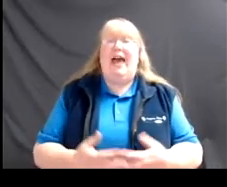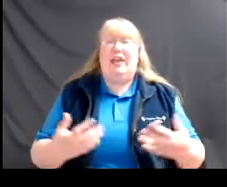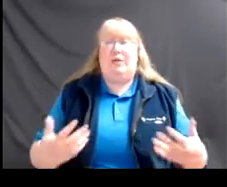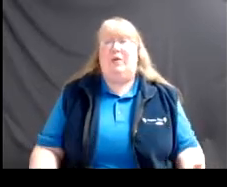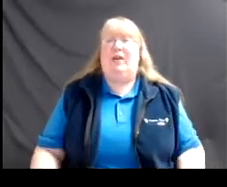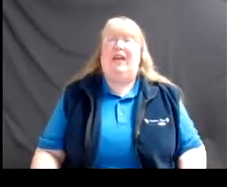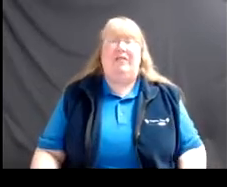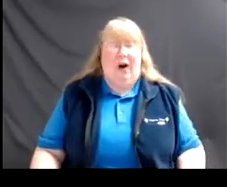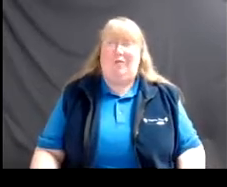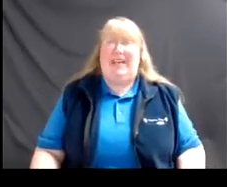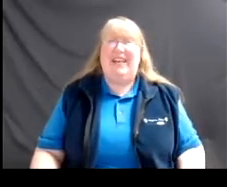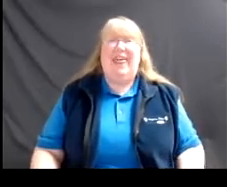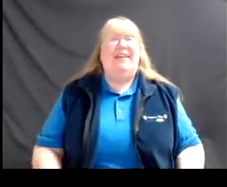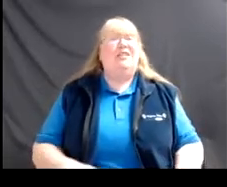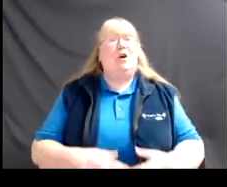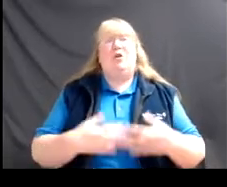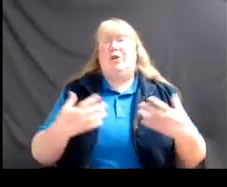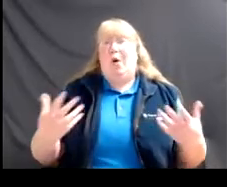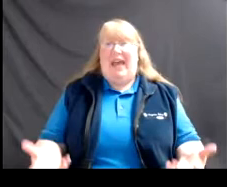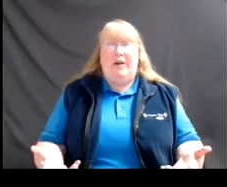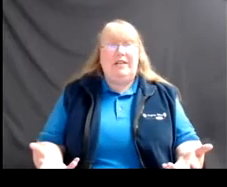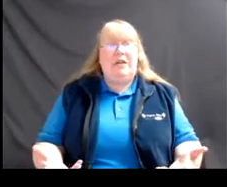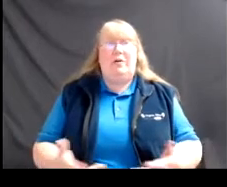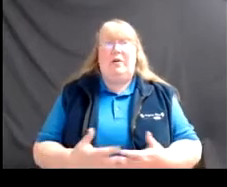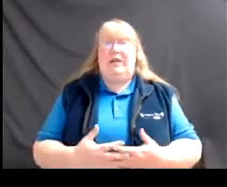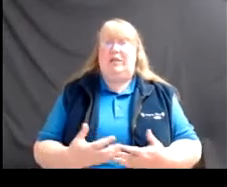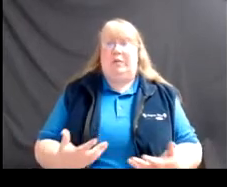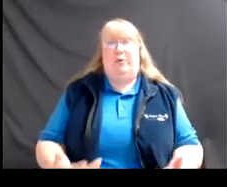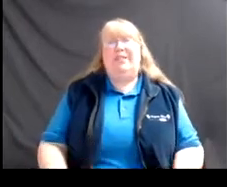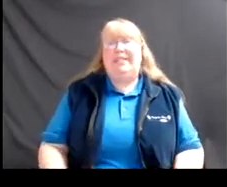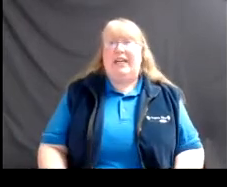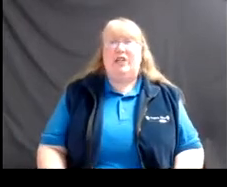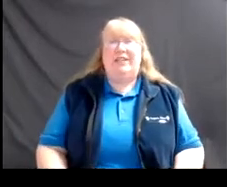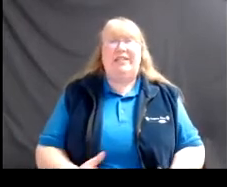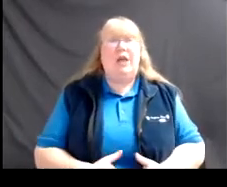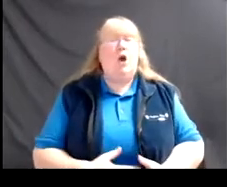and community involvement. So, going out into the community and doing presentations,